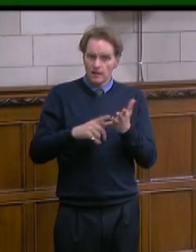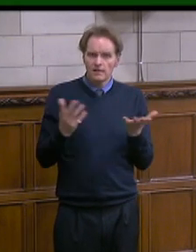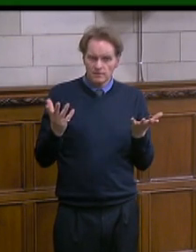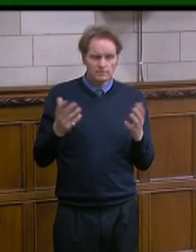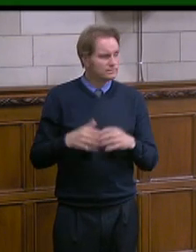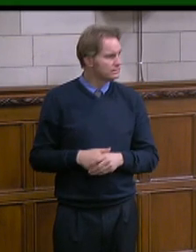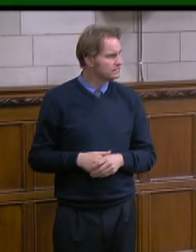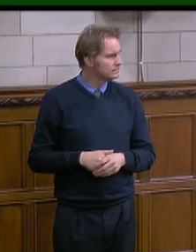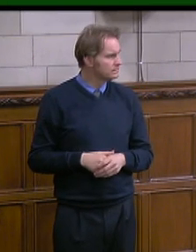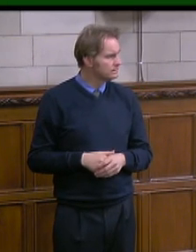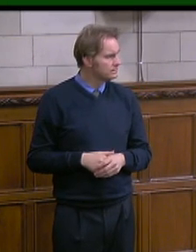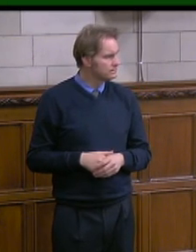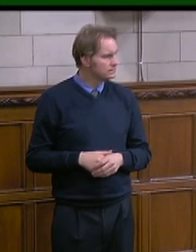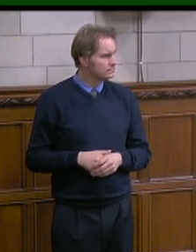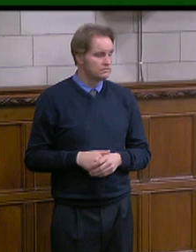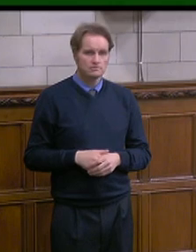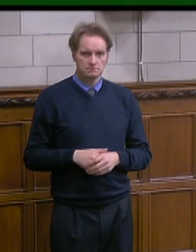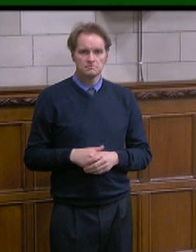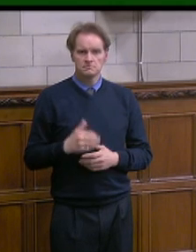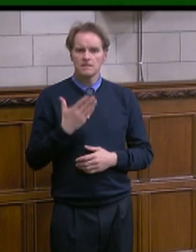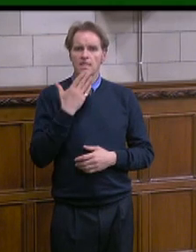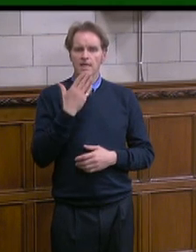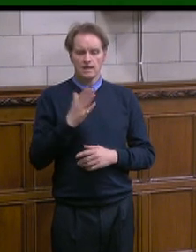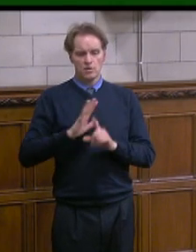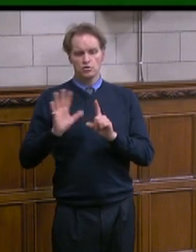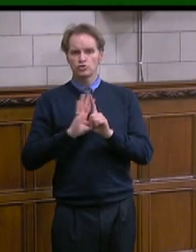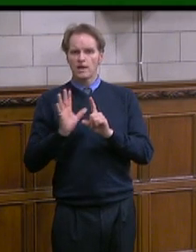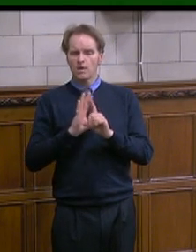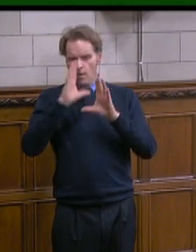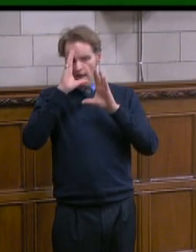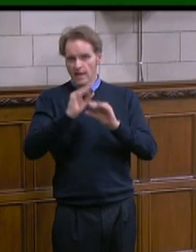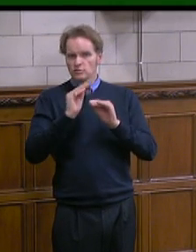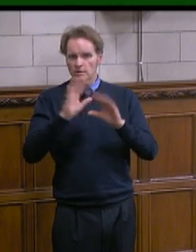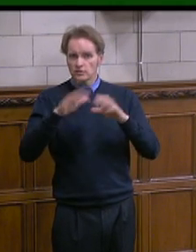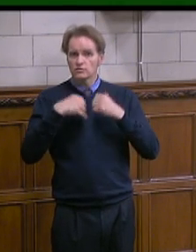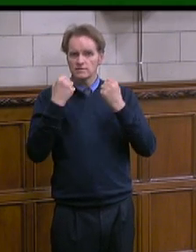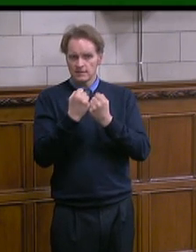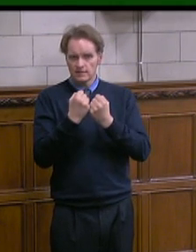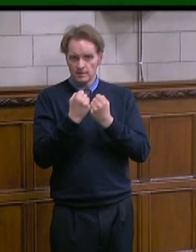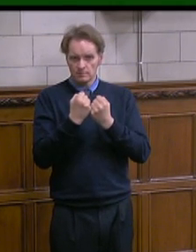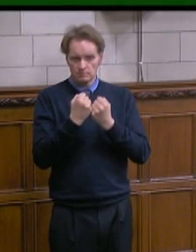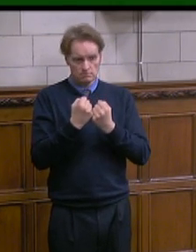I thank the shadow Education team for allowing me to respond on behalf of Her Majesty’s